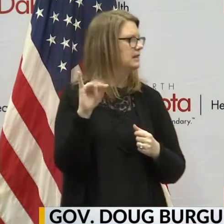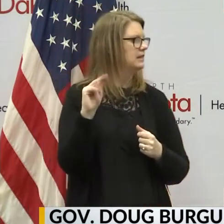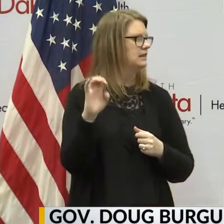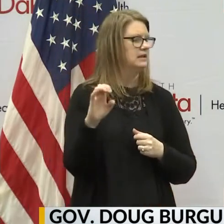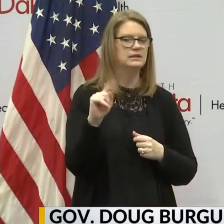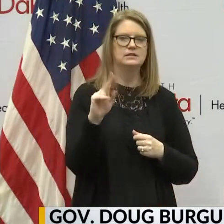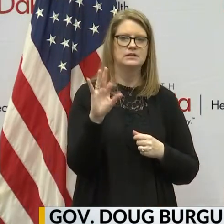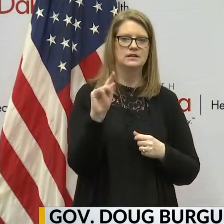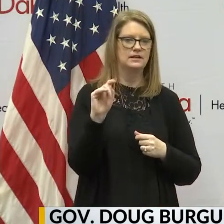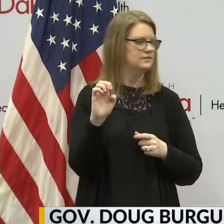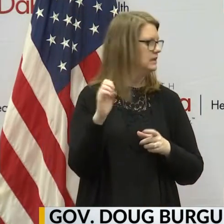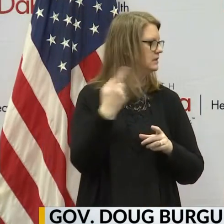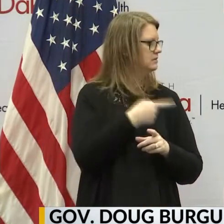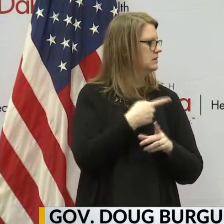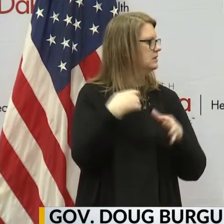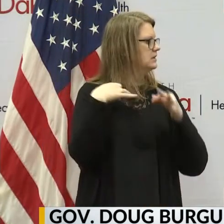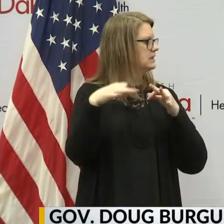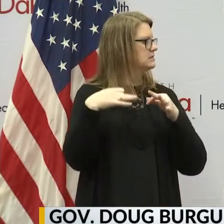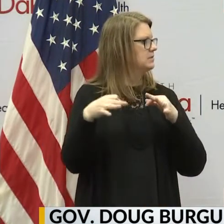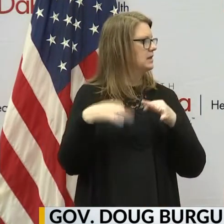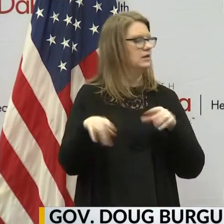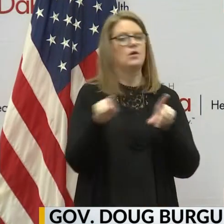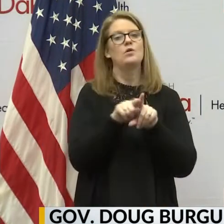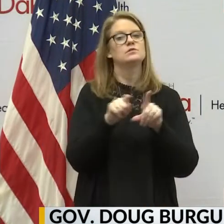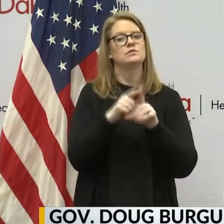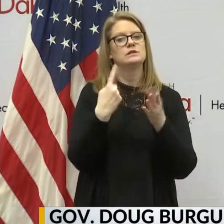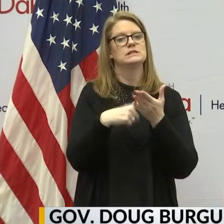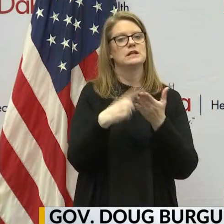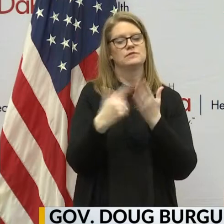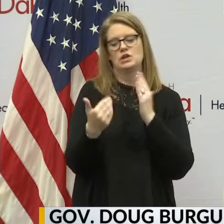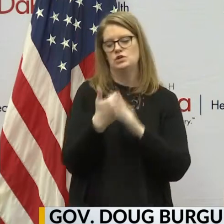PREVENT THE SPREAD. COVID-19, I INVITE.